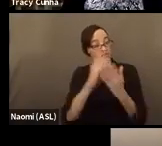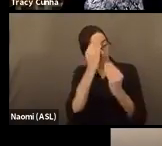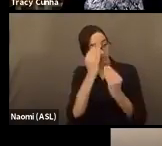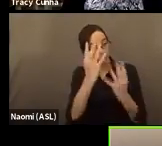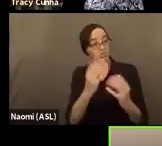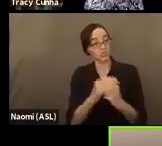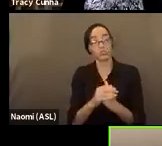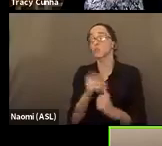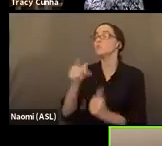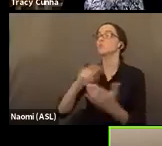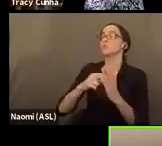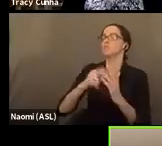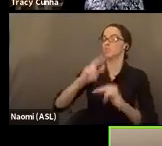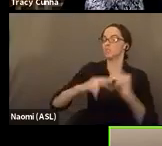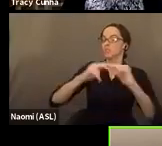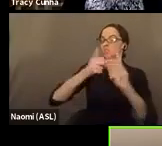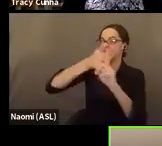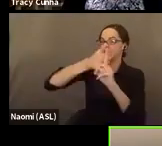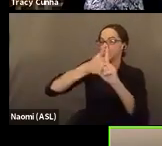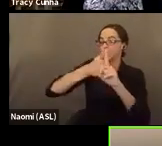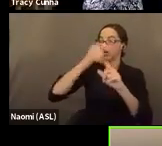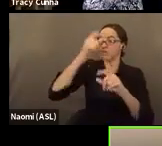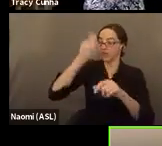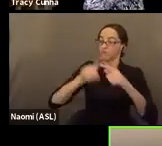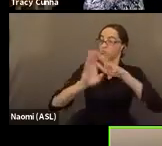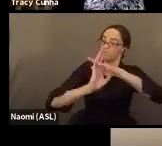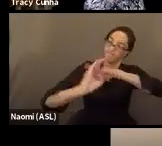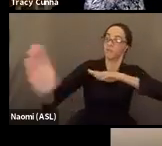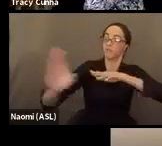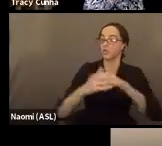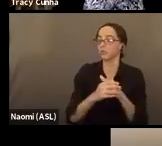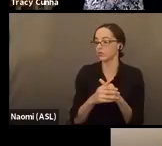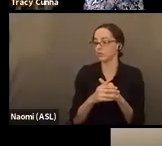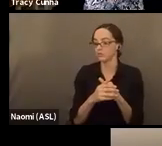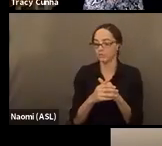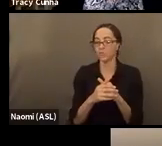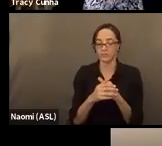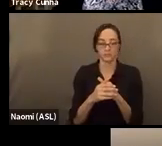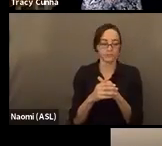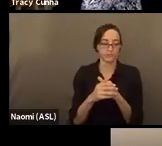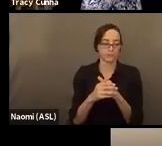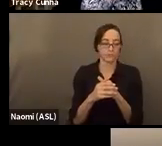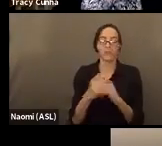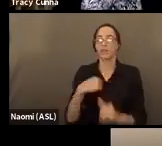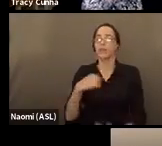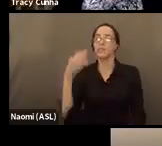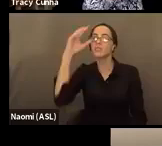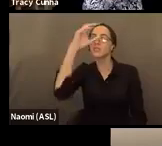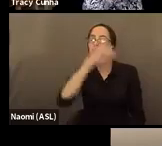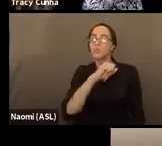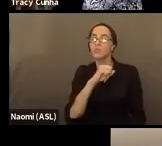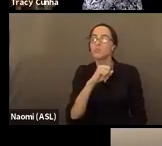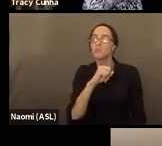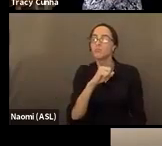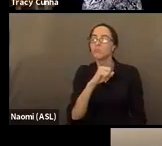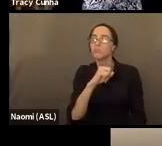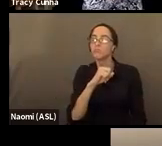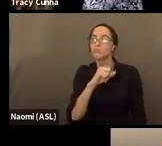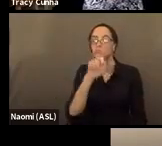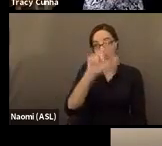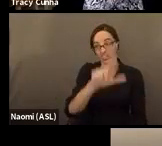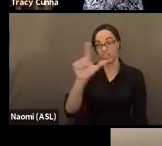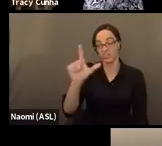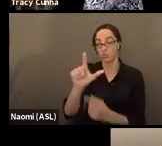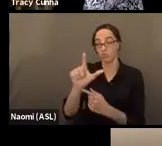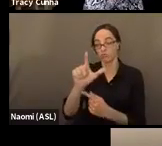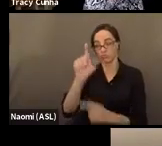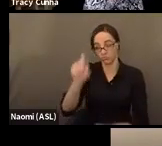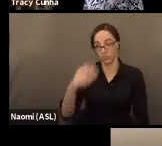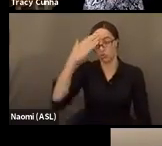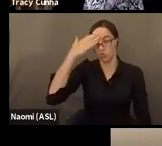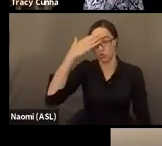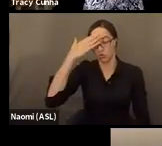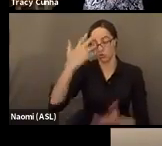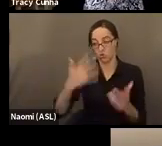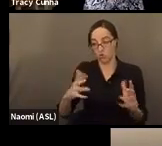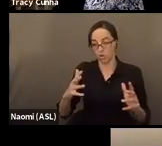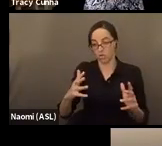yeah um i would assume that should know if their earthquake uh you know or okayed for an earthquake